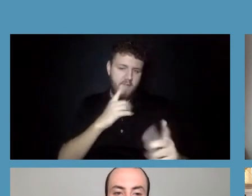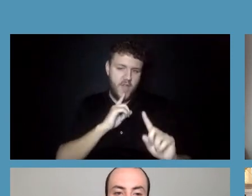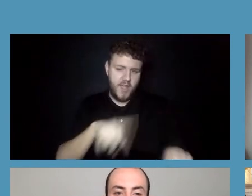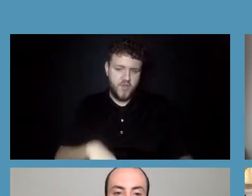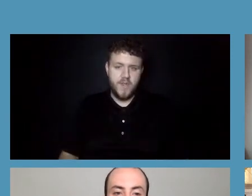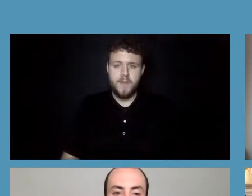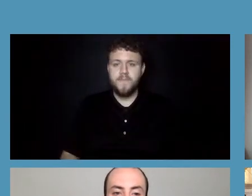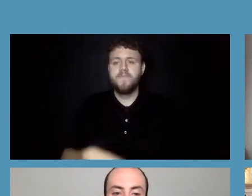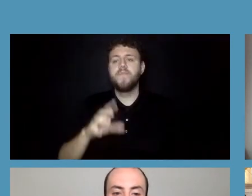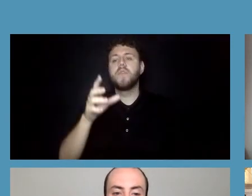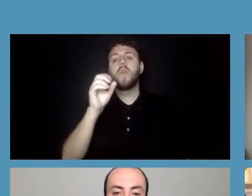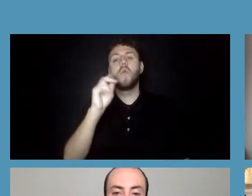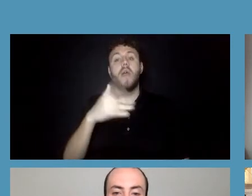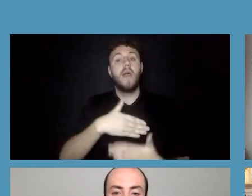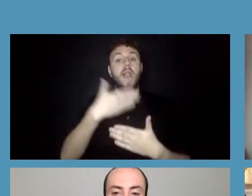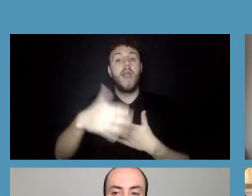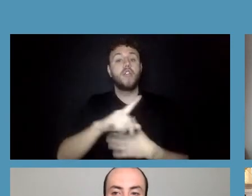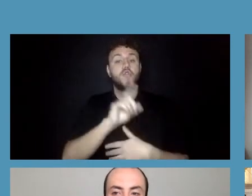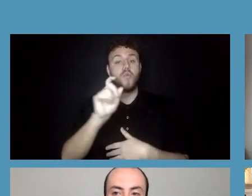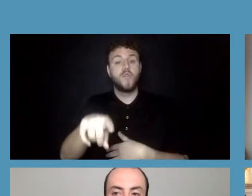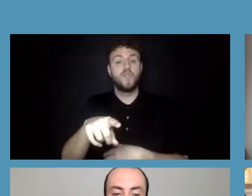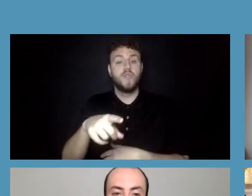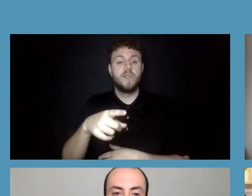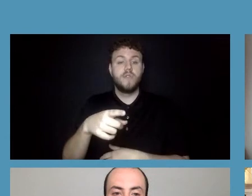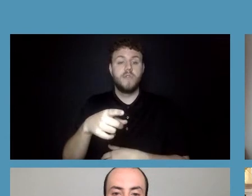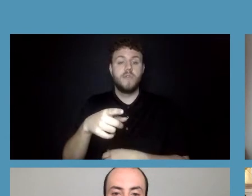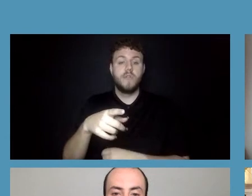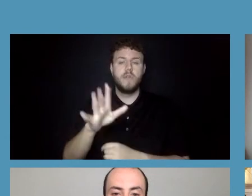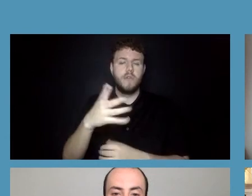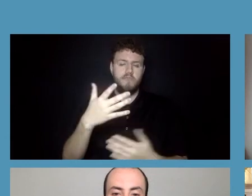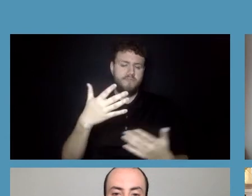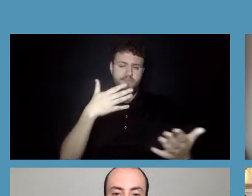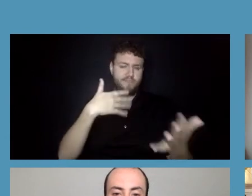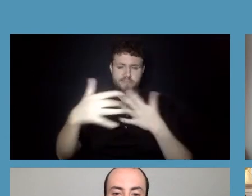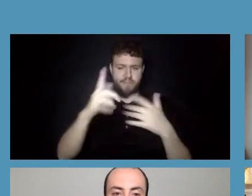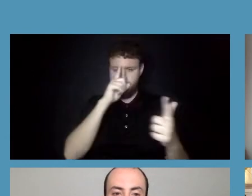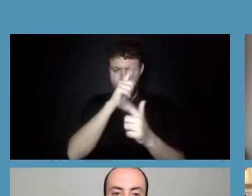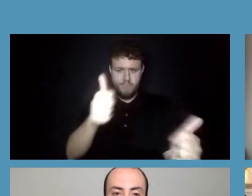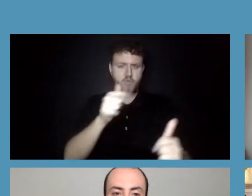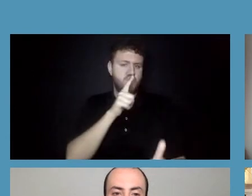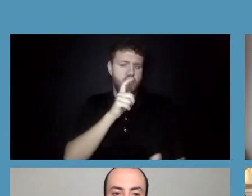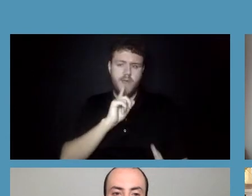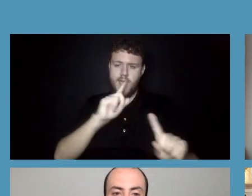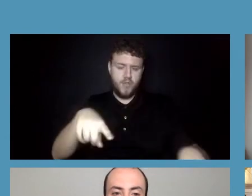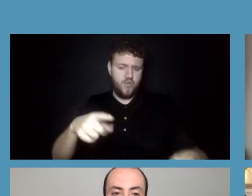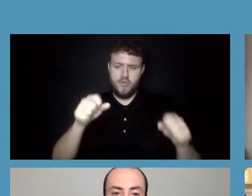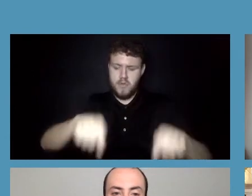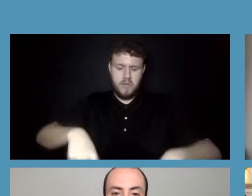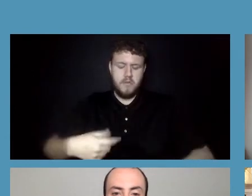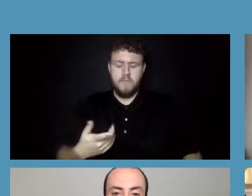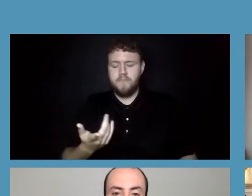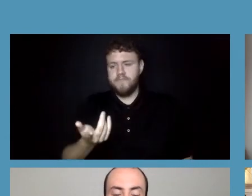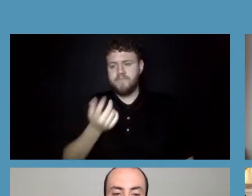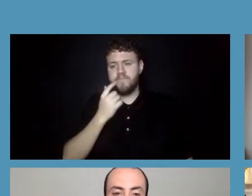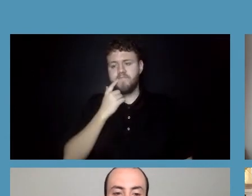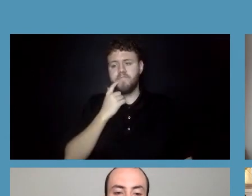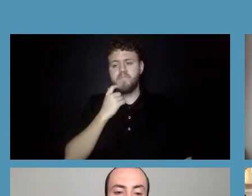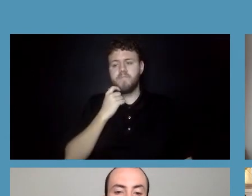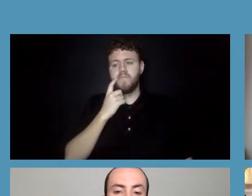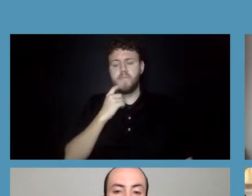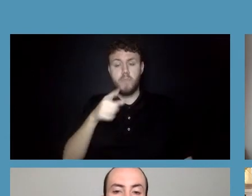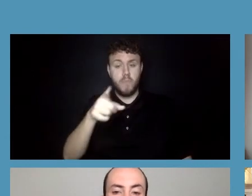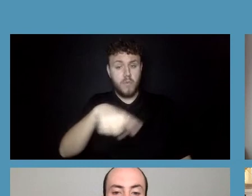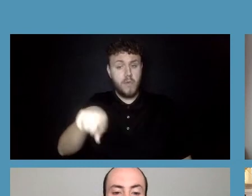The next question -- whoever feels the most comfortable answering it -- do you have any resources